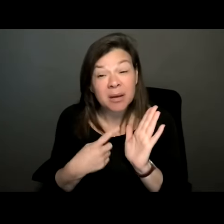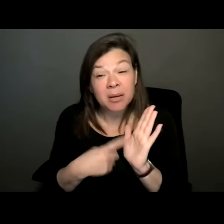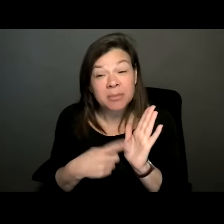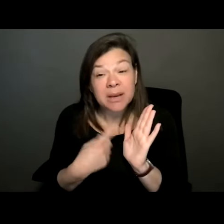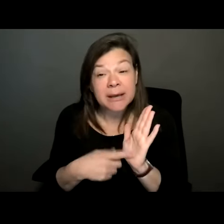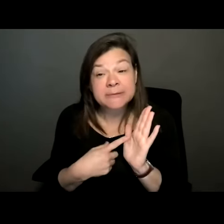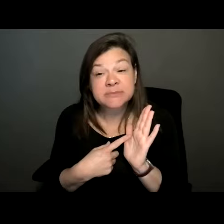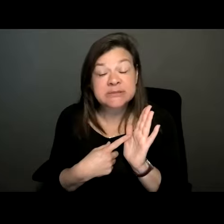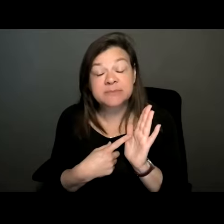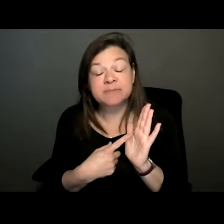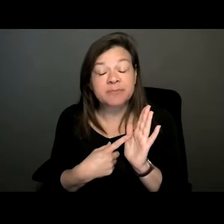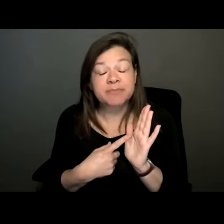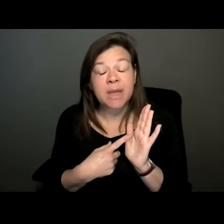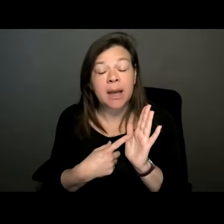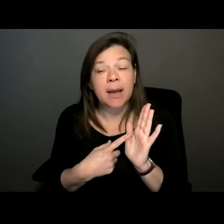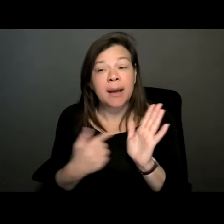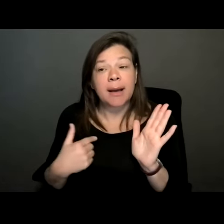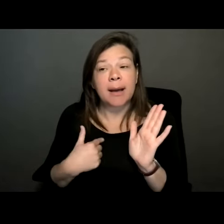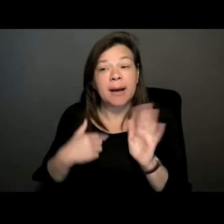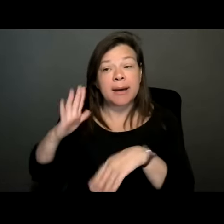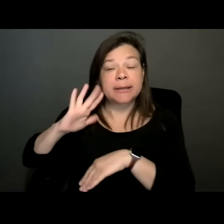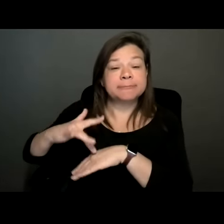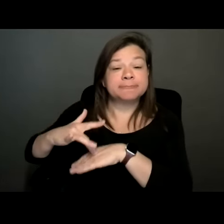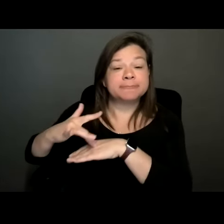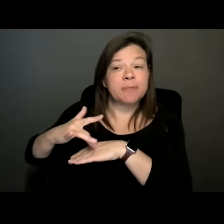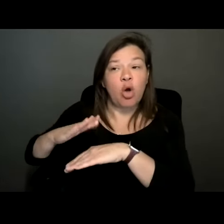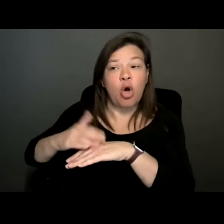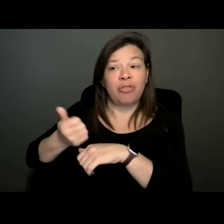I let myself focus on the job at hand